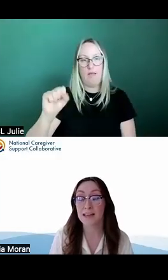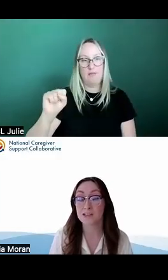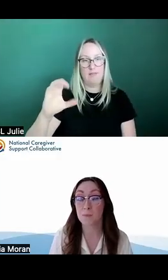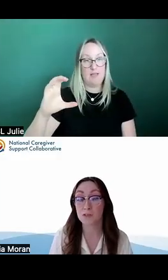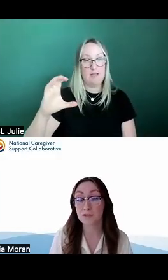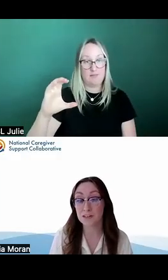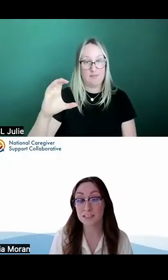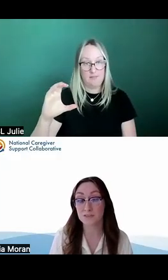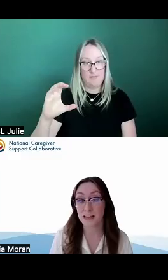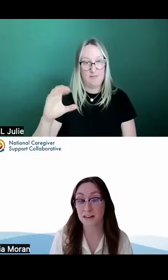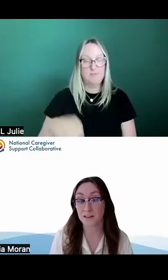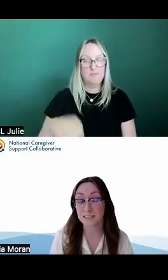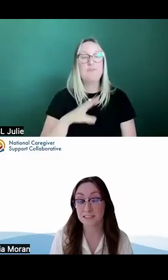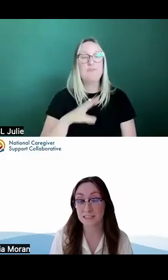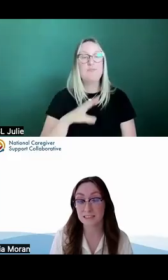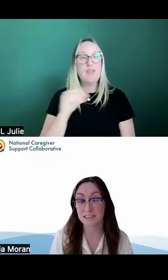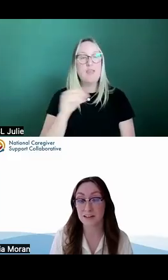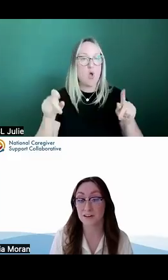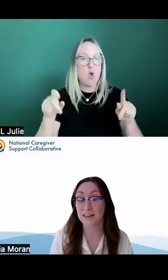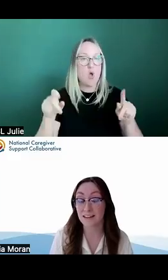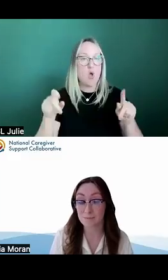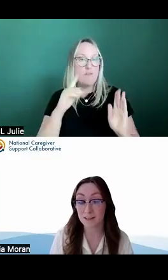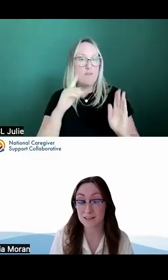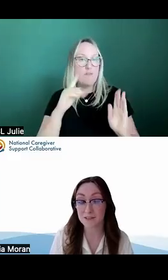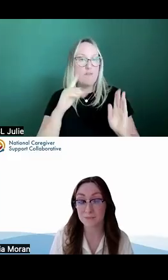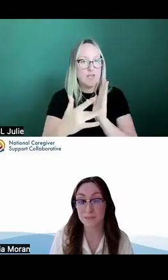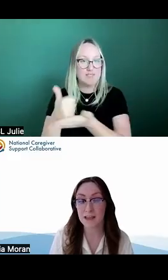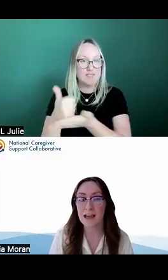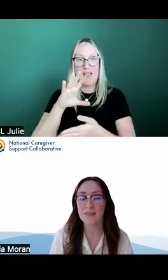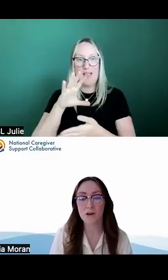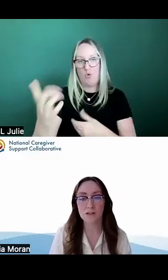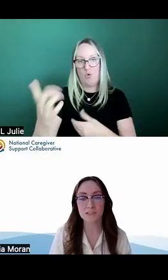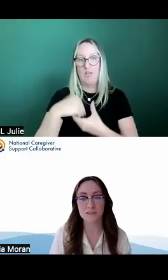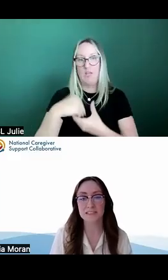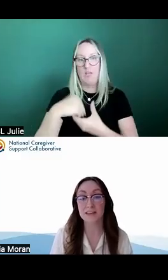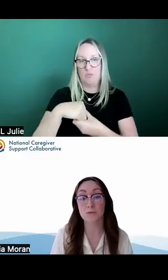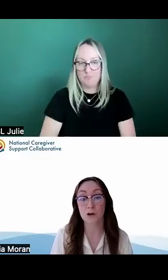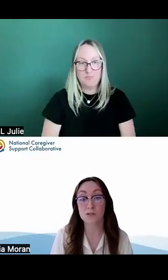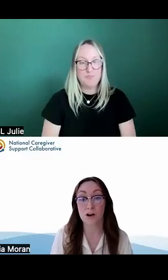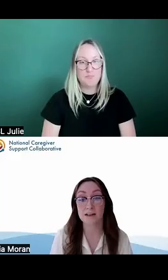and opportunities for technical assistance and your engagement. And then also stay informed on